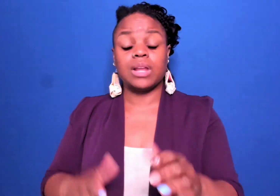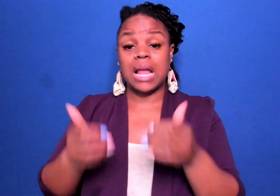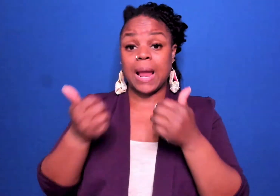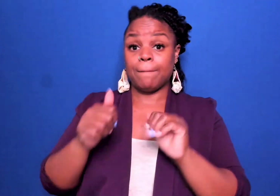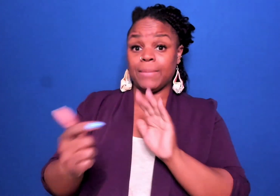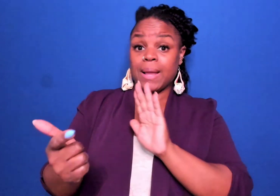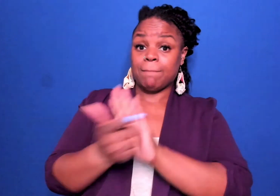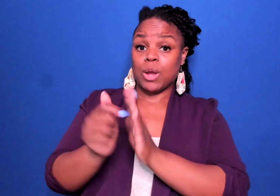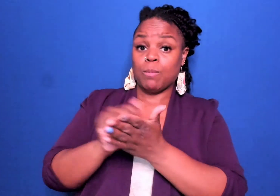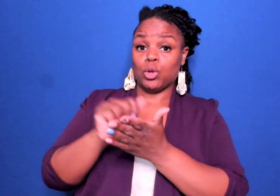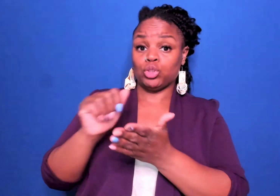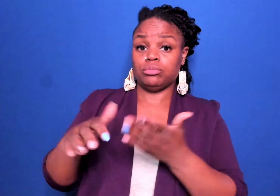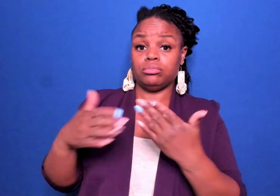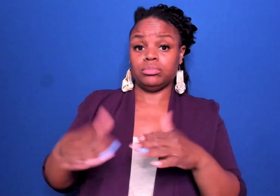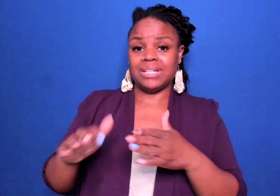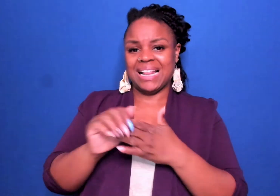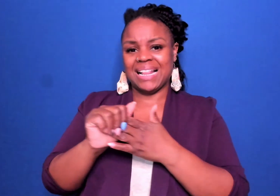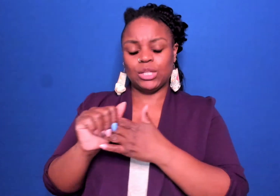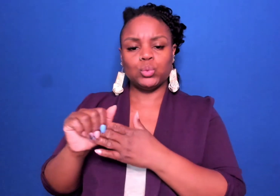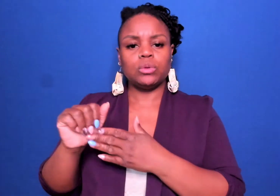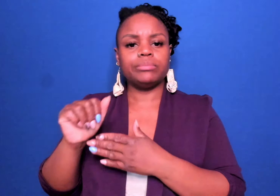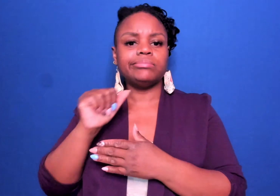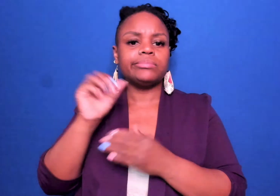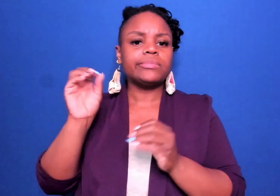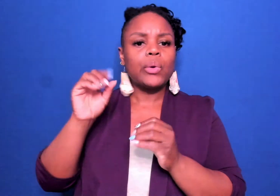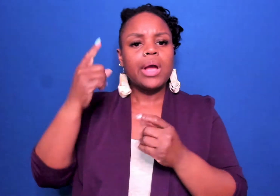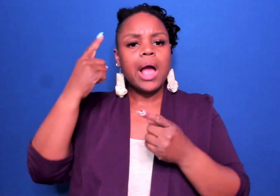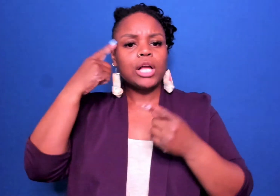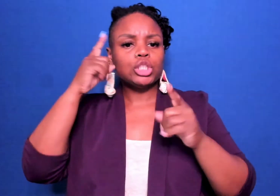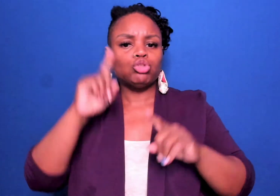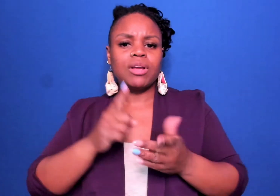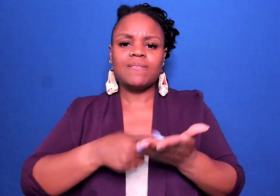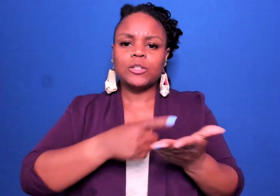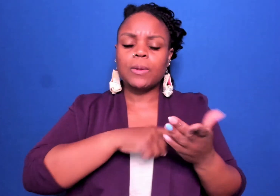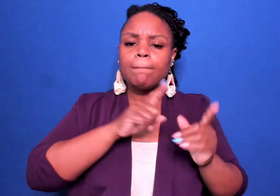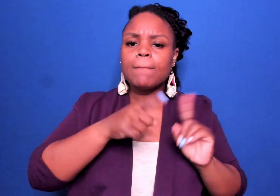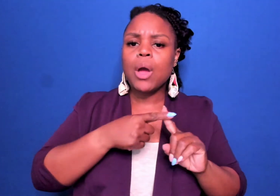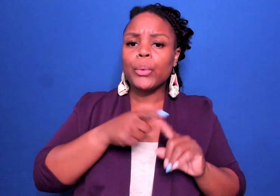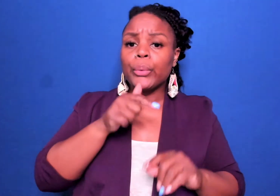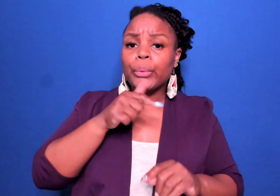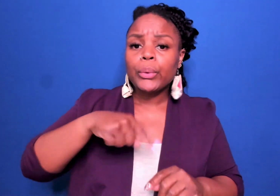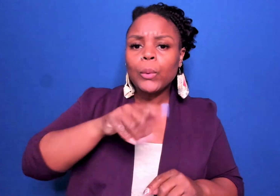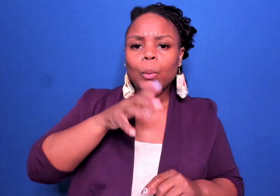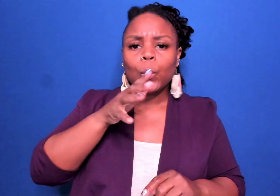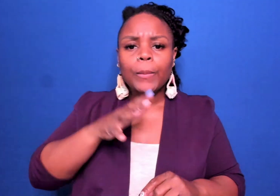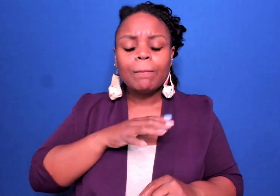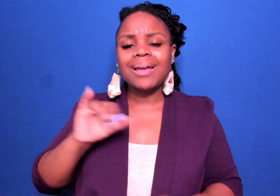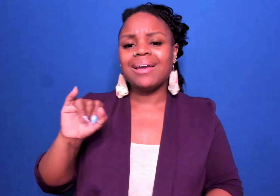Attempts to ban abortion inevitably lead to non-consensual conversations about women,